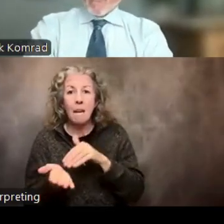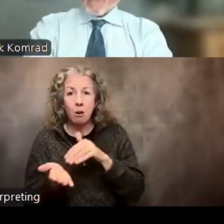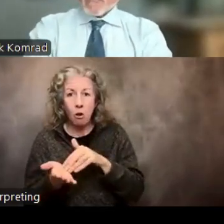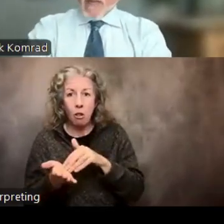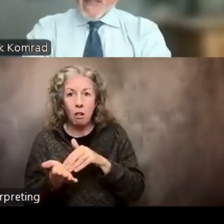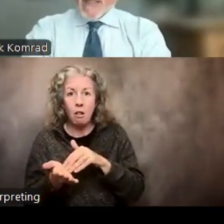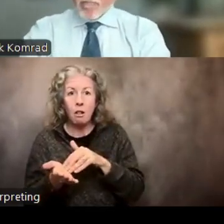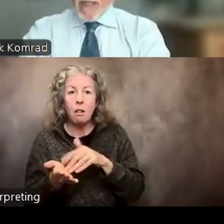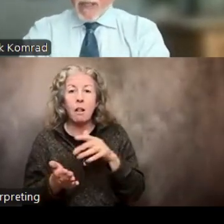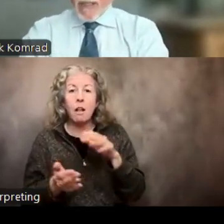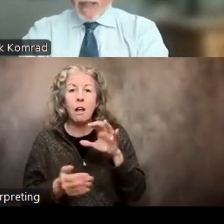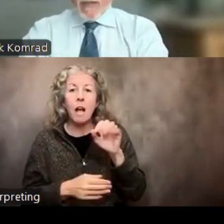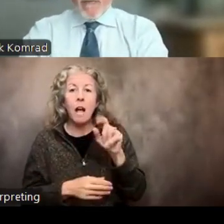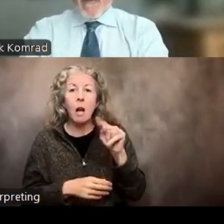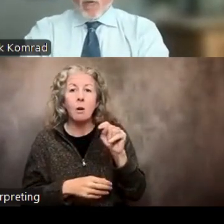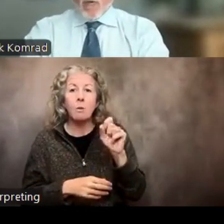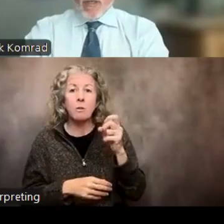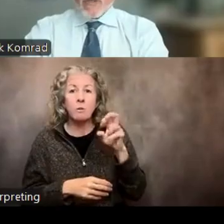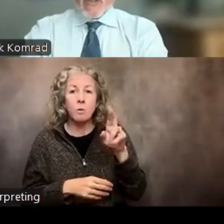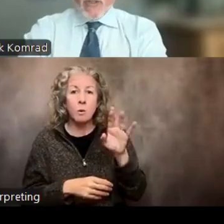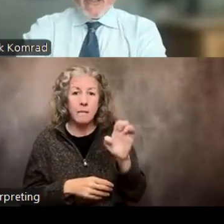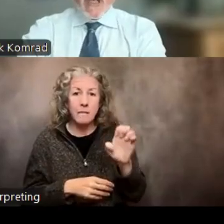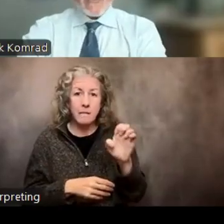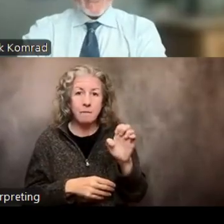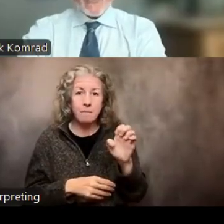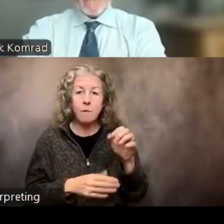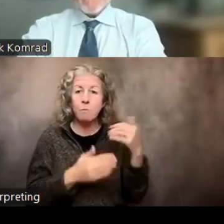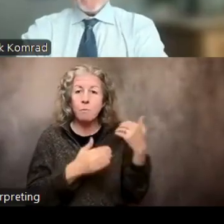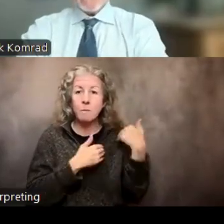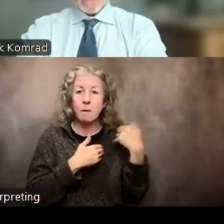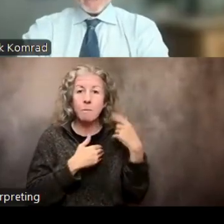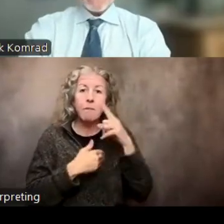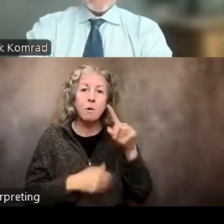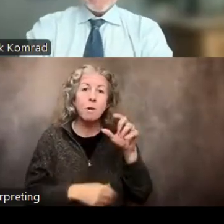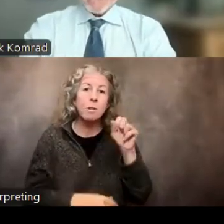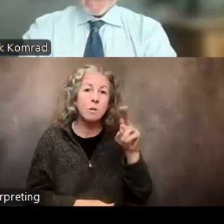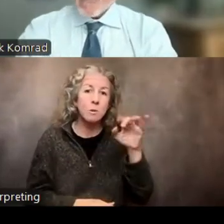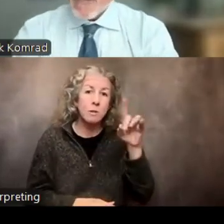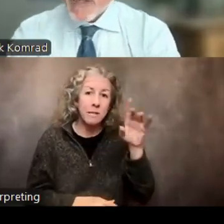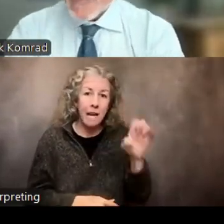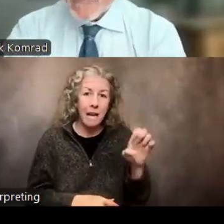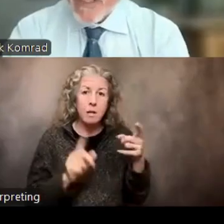responsibility for suicide to physicians. And I really submit